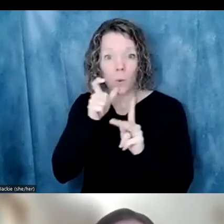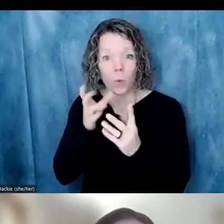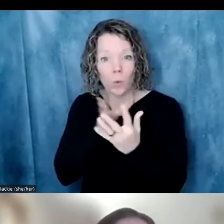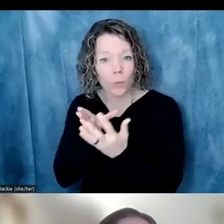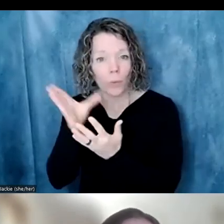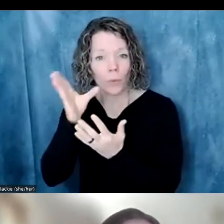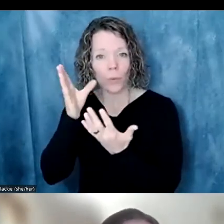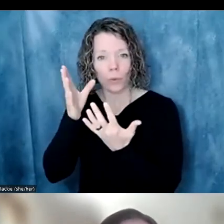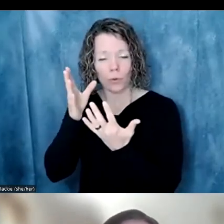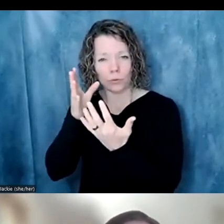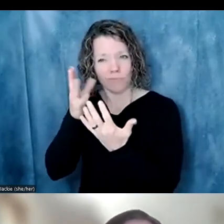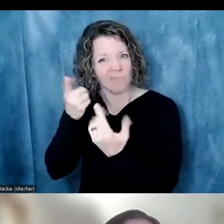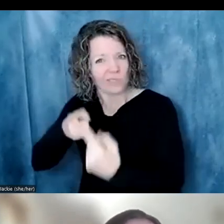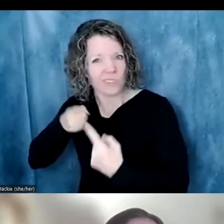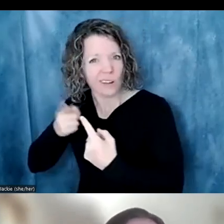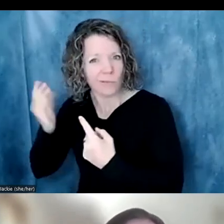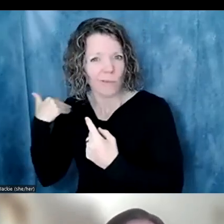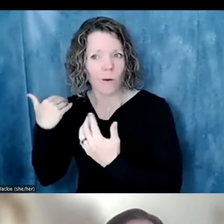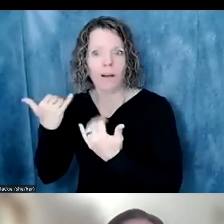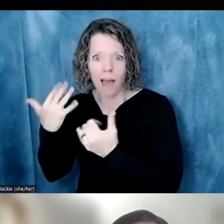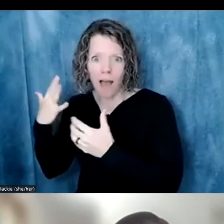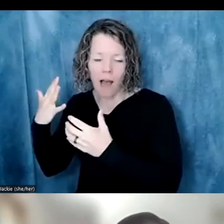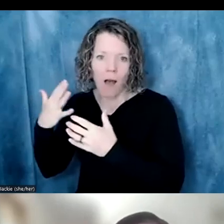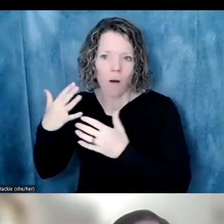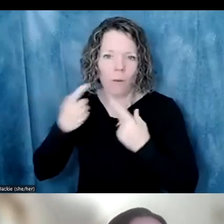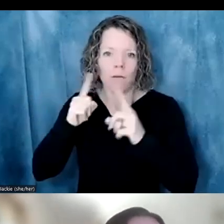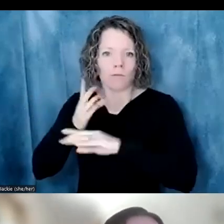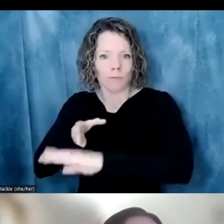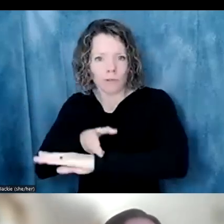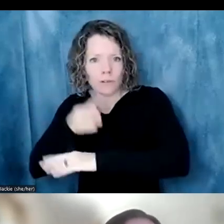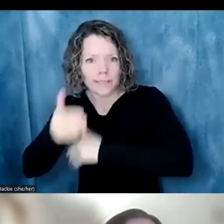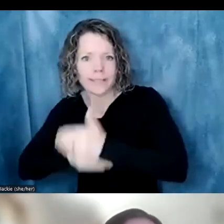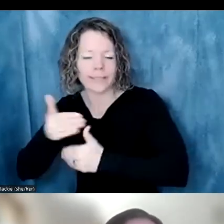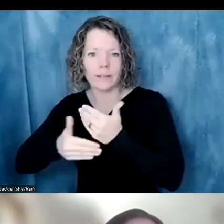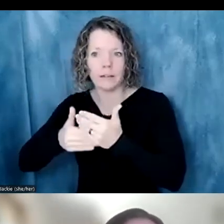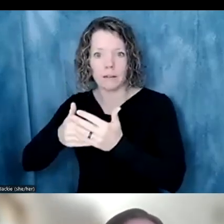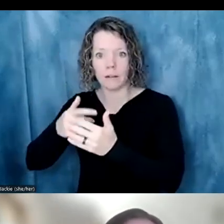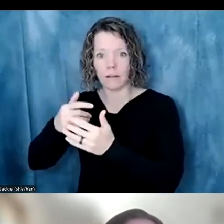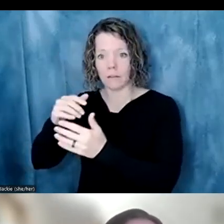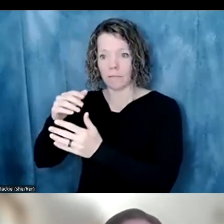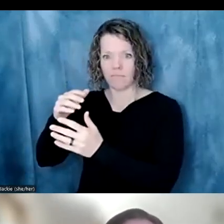recovery, and the stigma in mental health land of people who have been diagnosed with, especially,